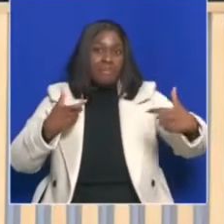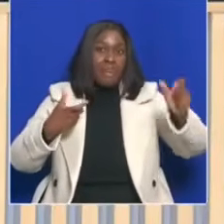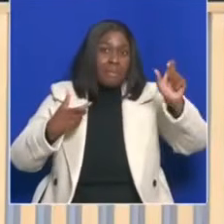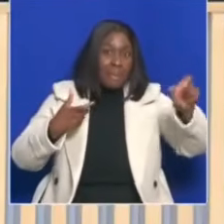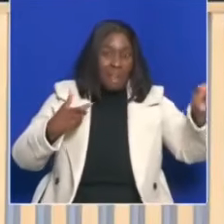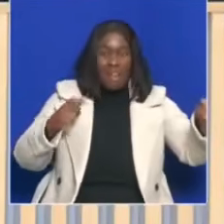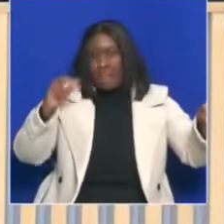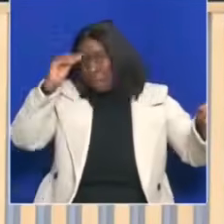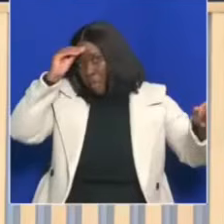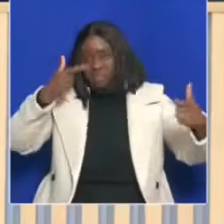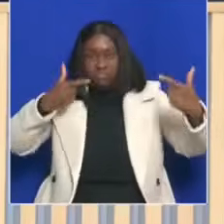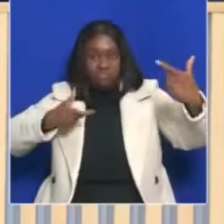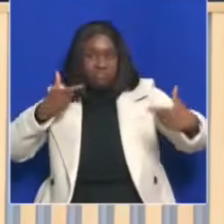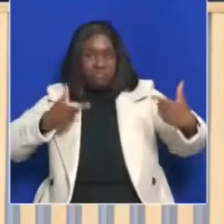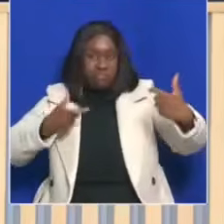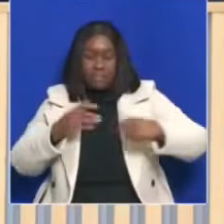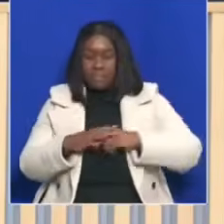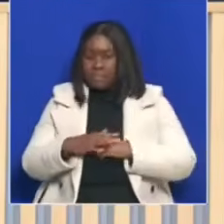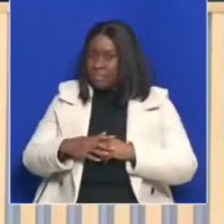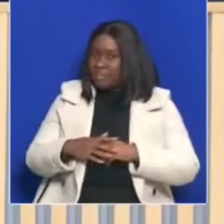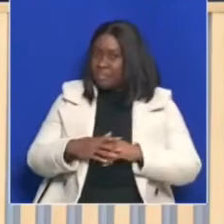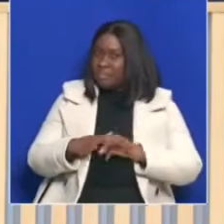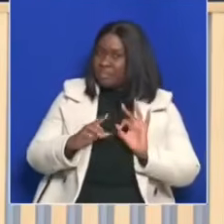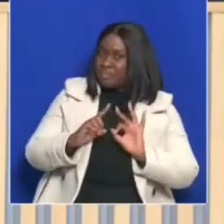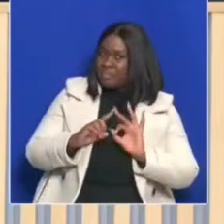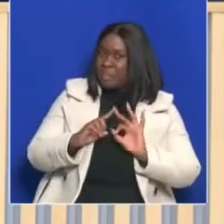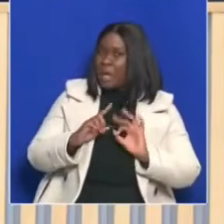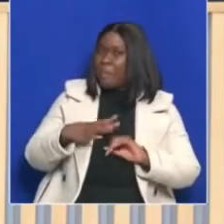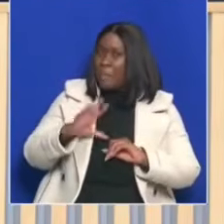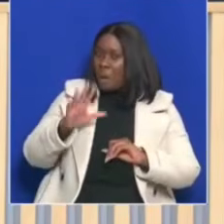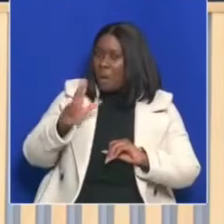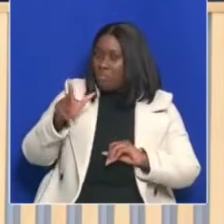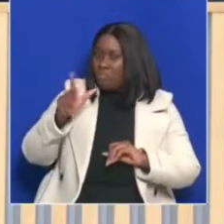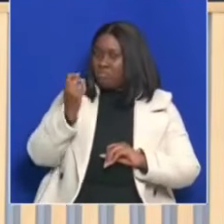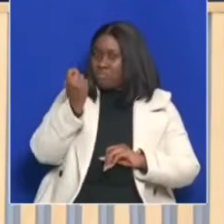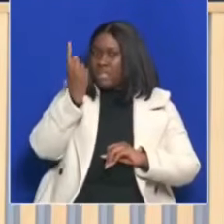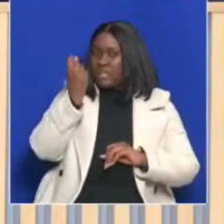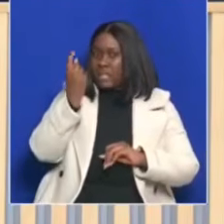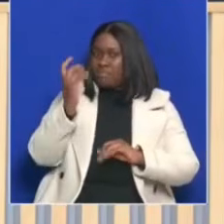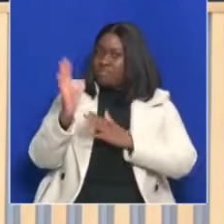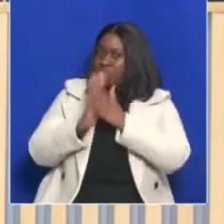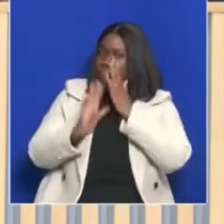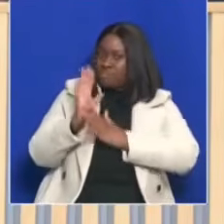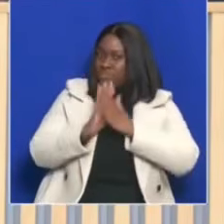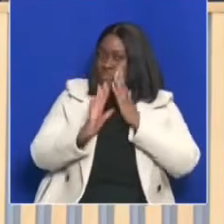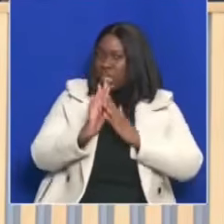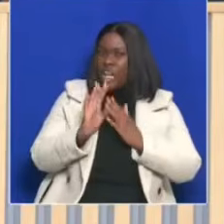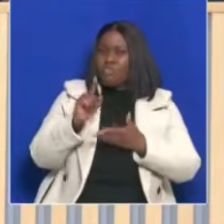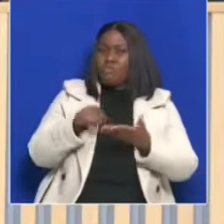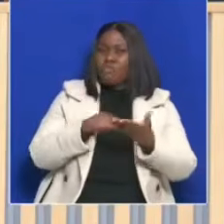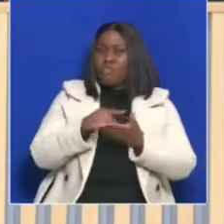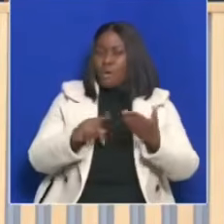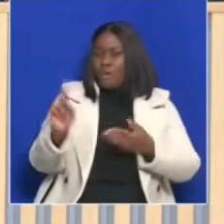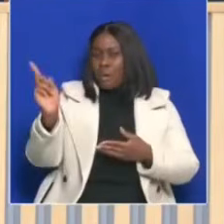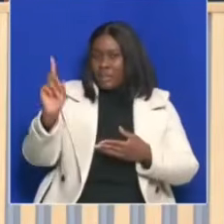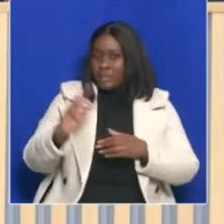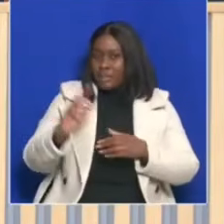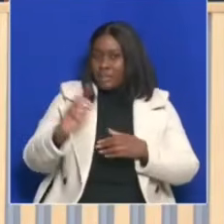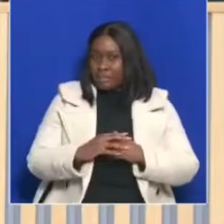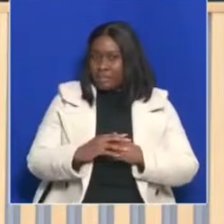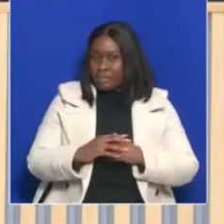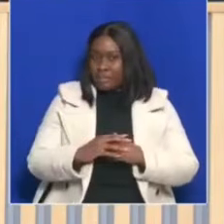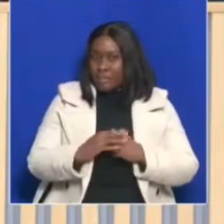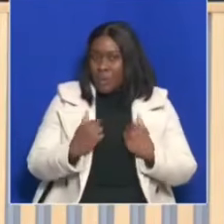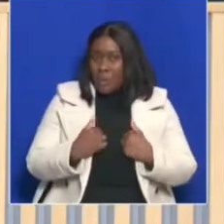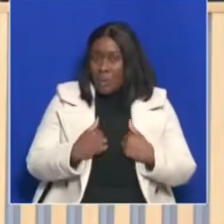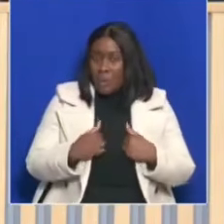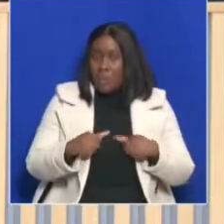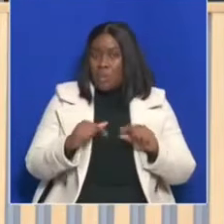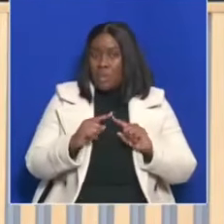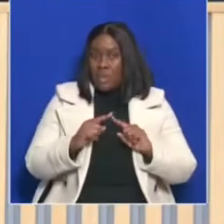what it is you're saying is wrong? We we for example have had evidence to do with drug busts,